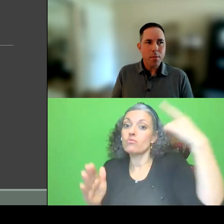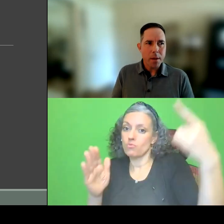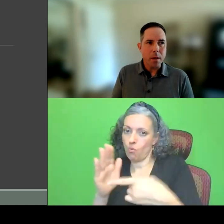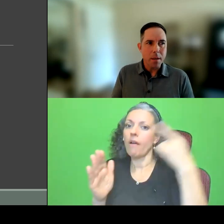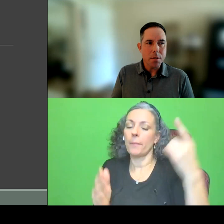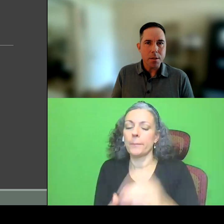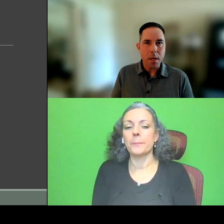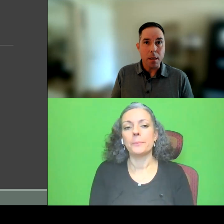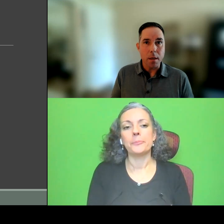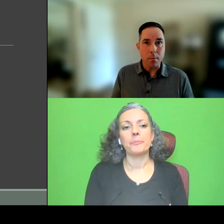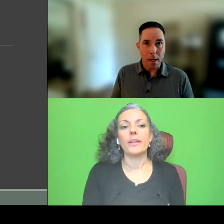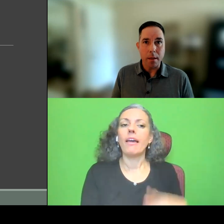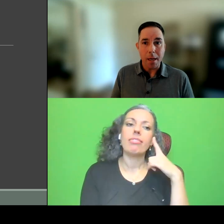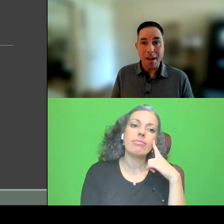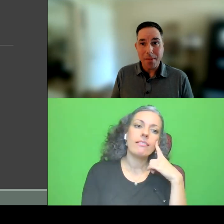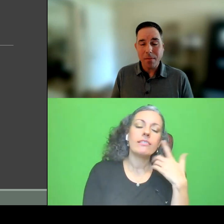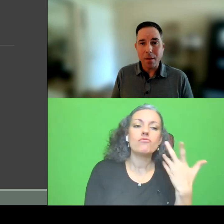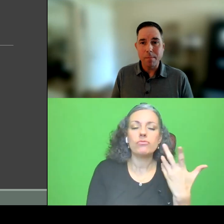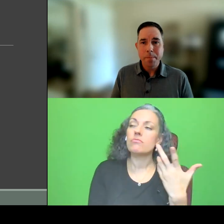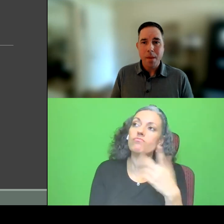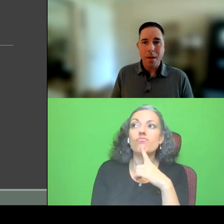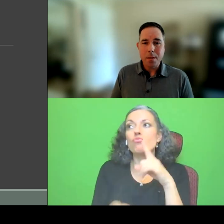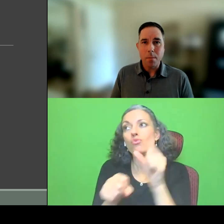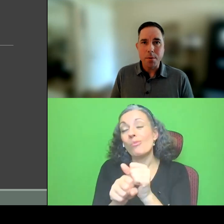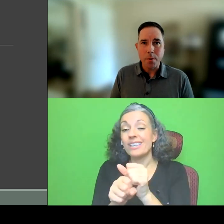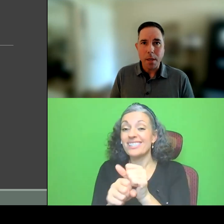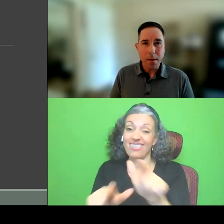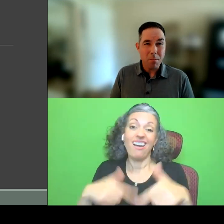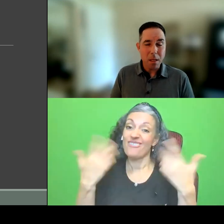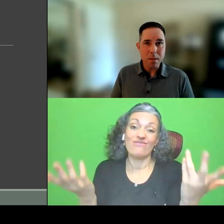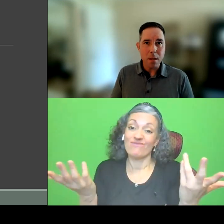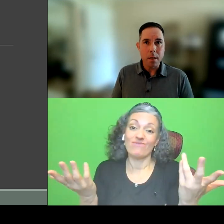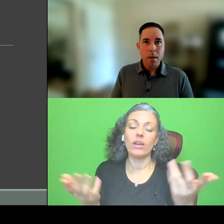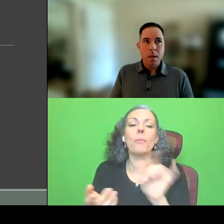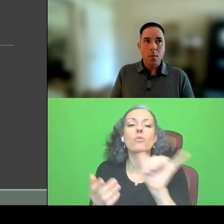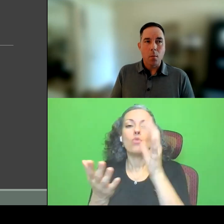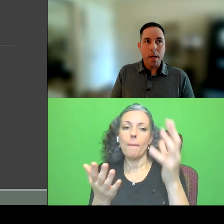But I do think that it's just a reality and I think then it's an opportunity, I think it means that